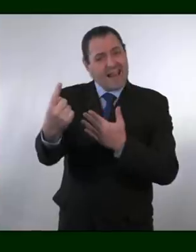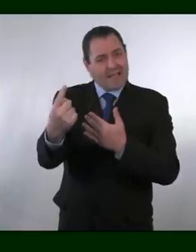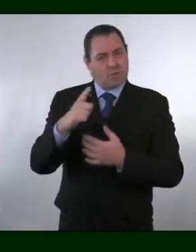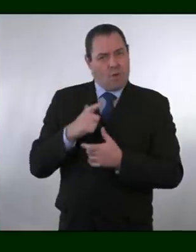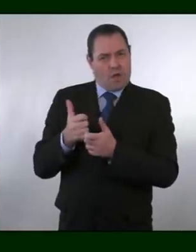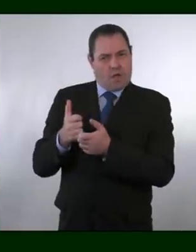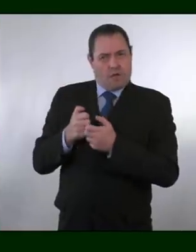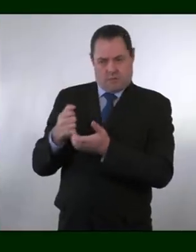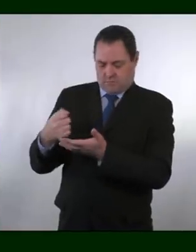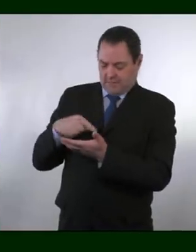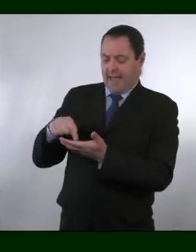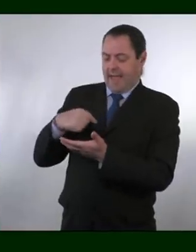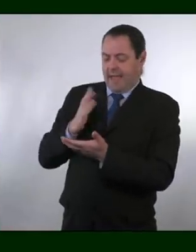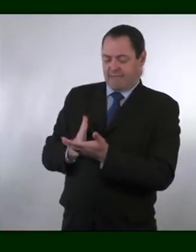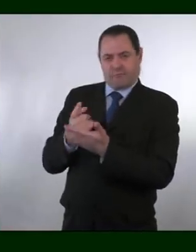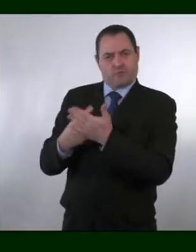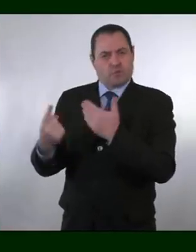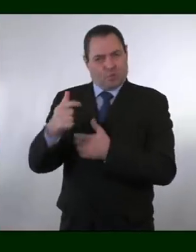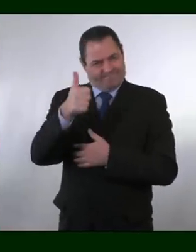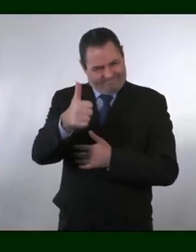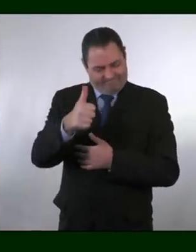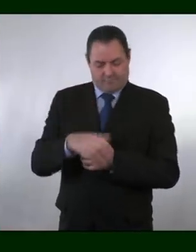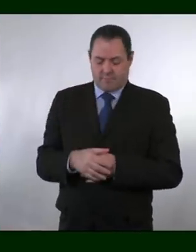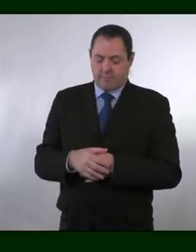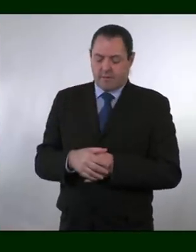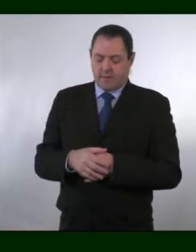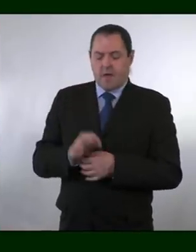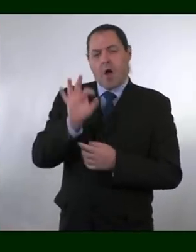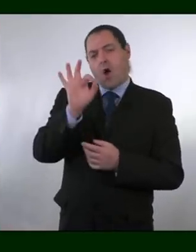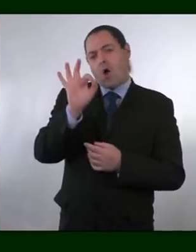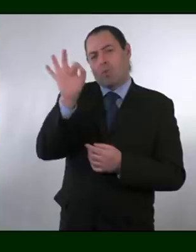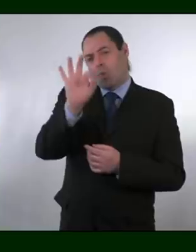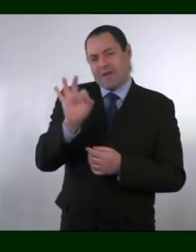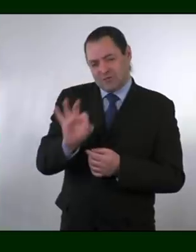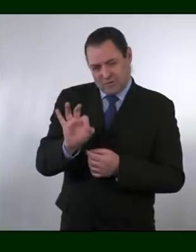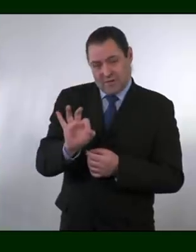track and trace, but does he think he would have been able to do so if, like so many other people